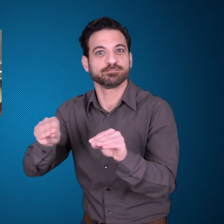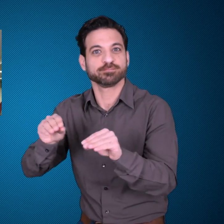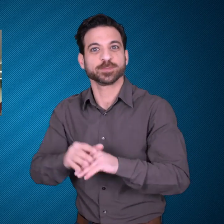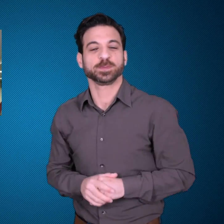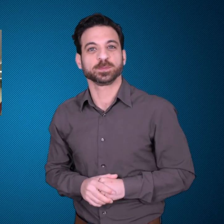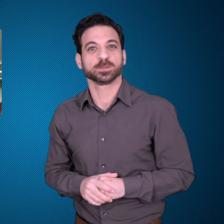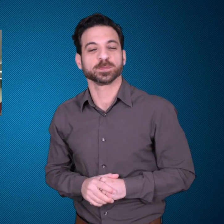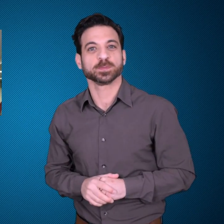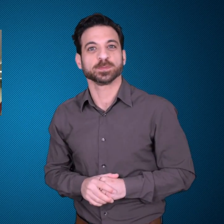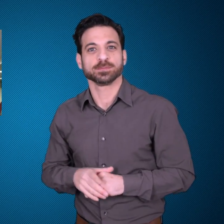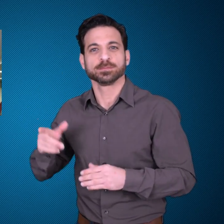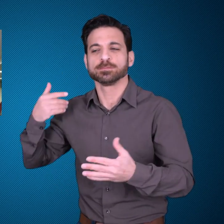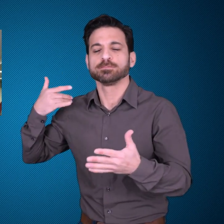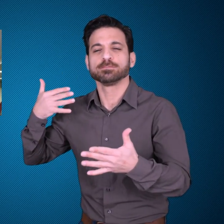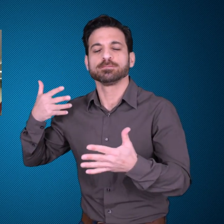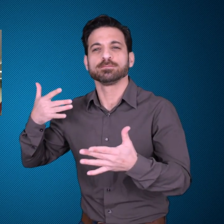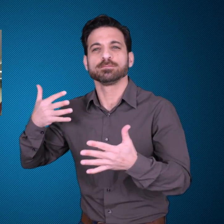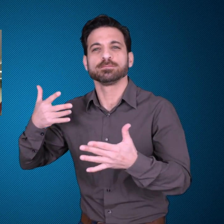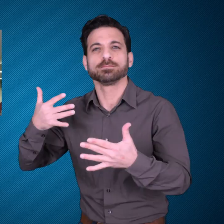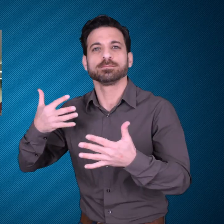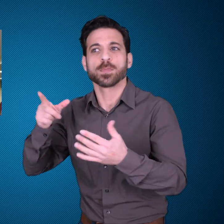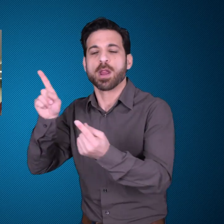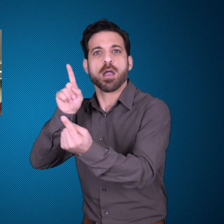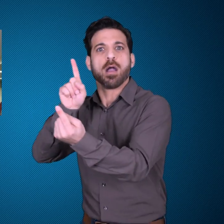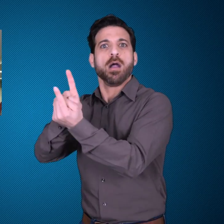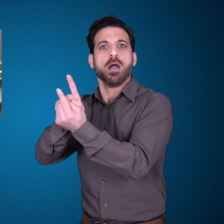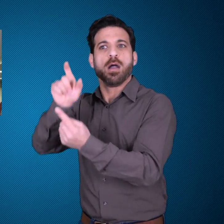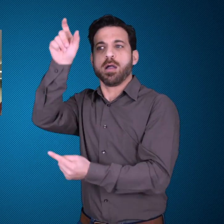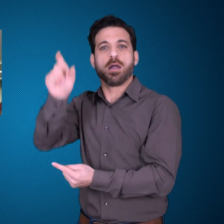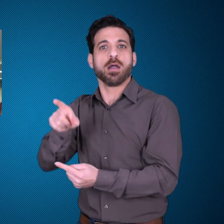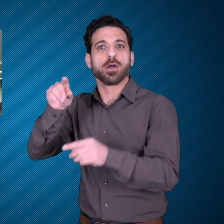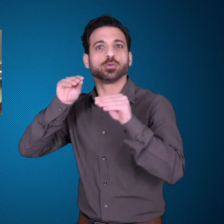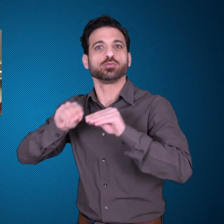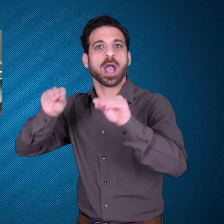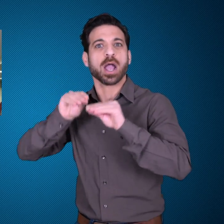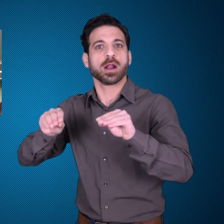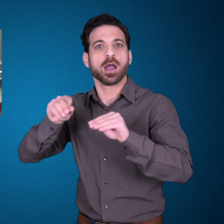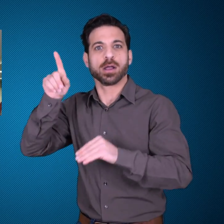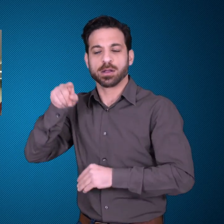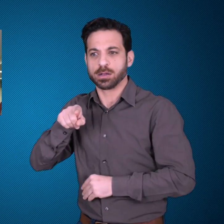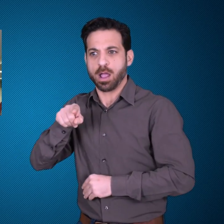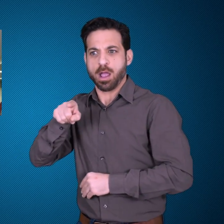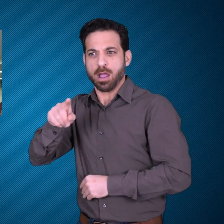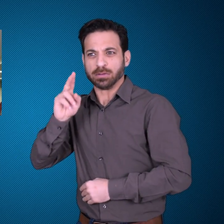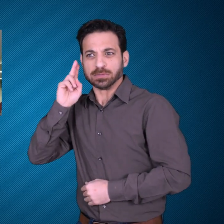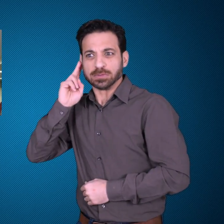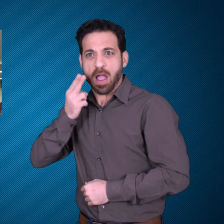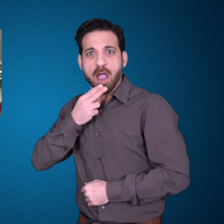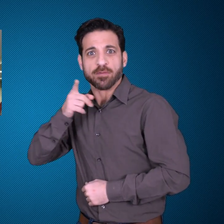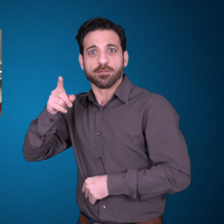and took off. That experience didn't